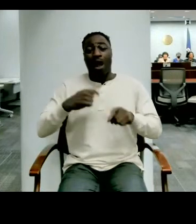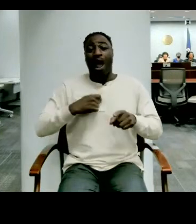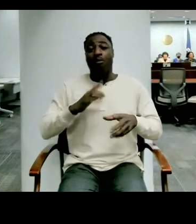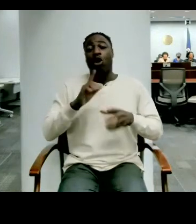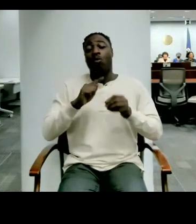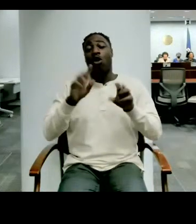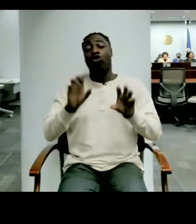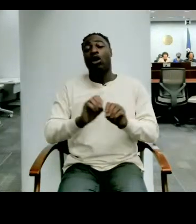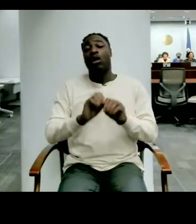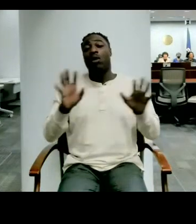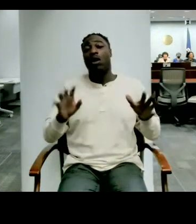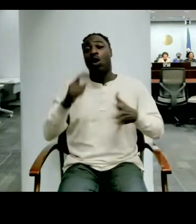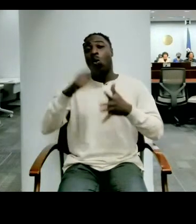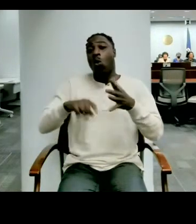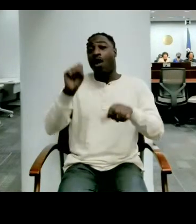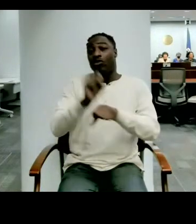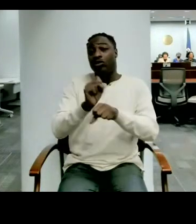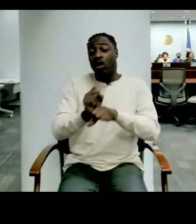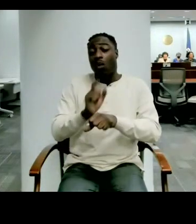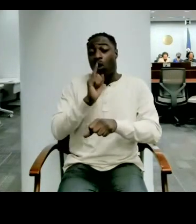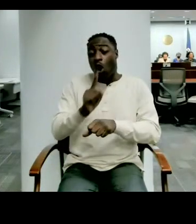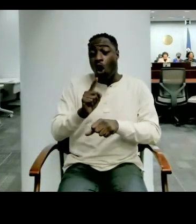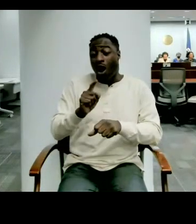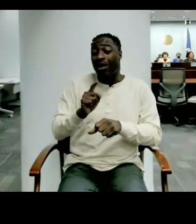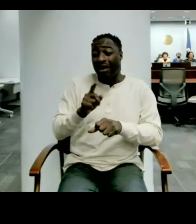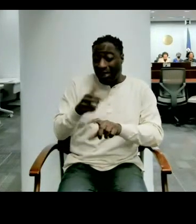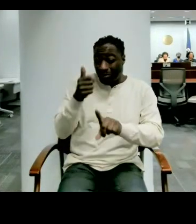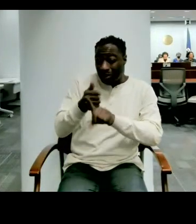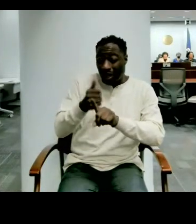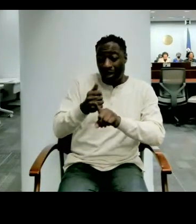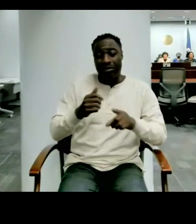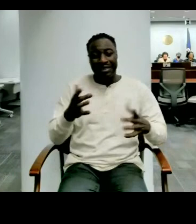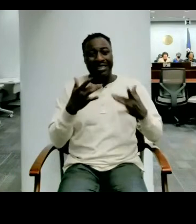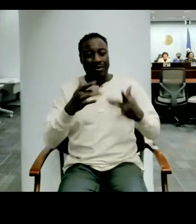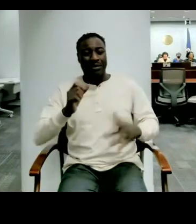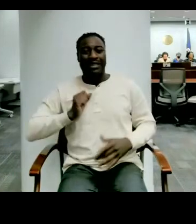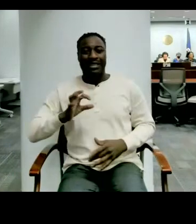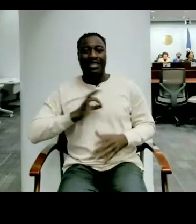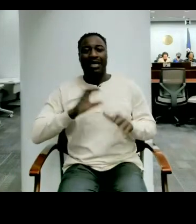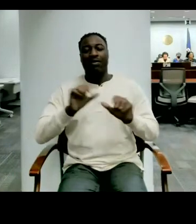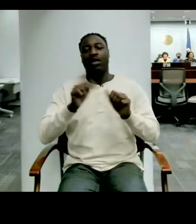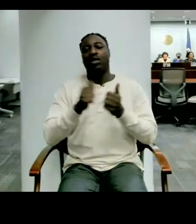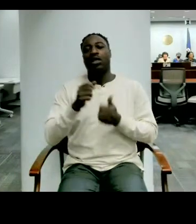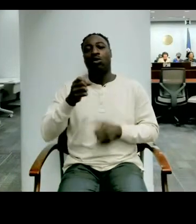of what the jobs are themselves. Typically staffing agencies will place workers in